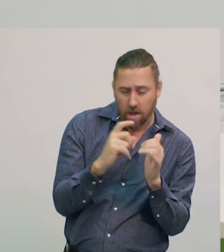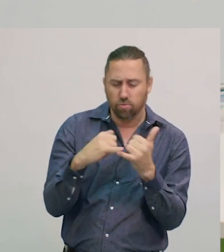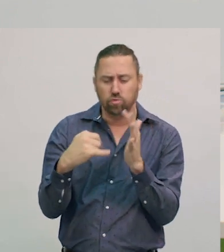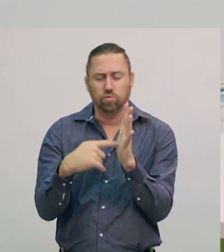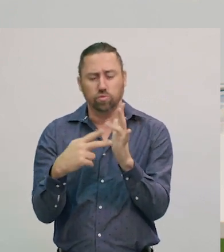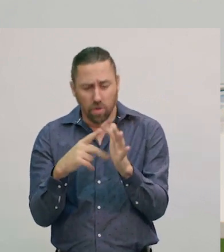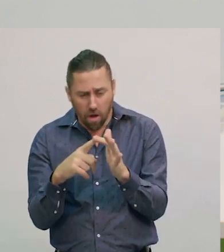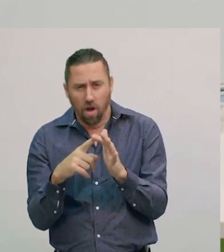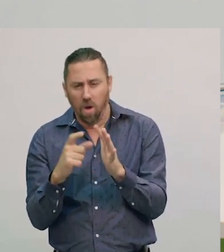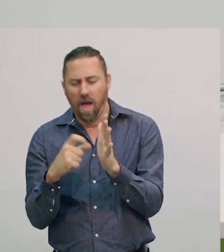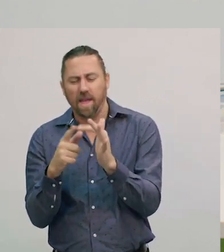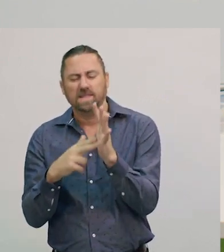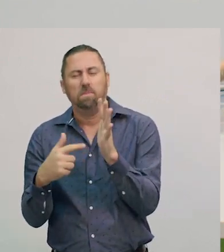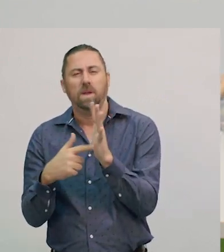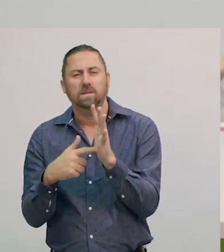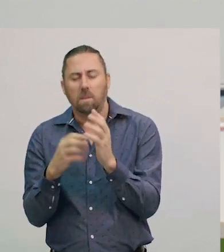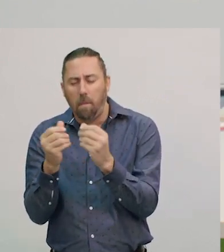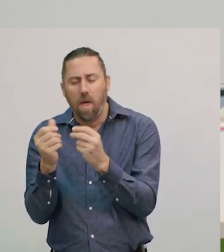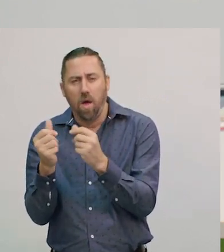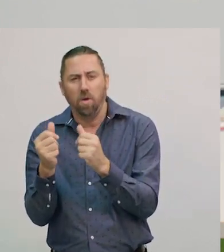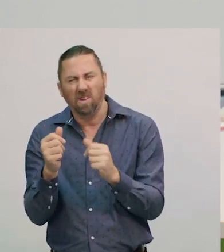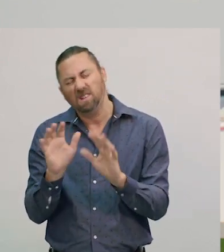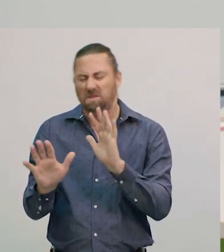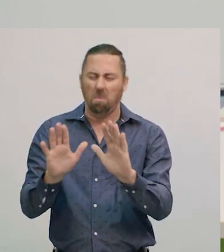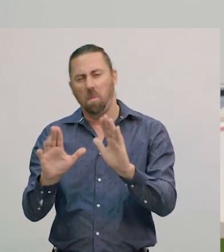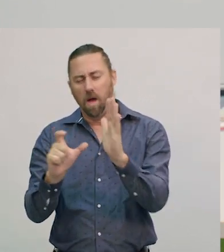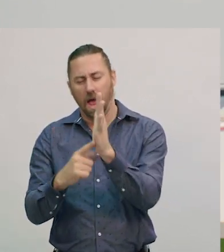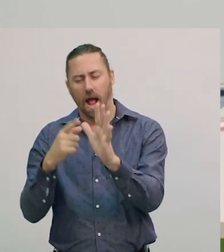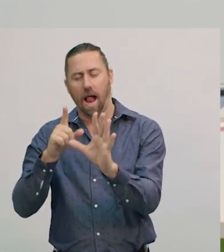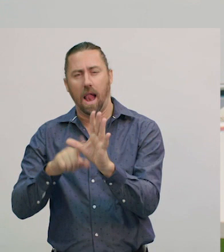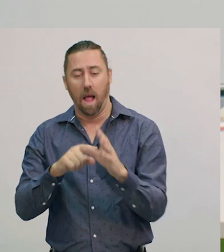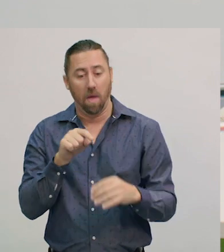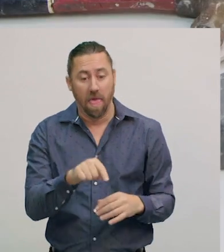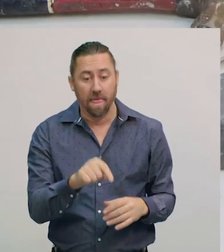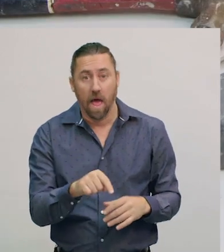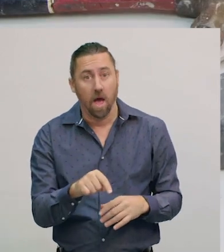It’s a bit like clay, but instead of baking it in an oven, you mix water with it.